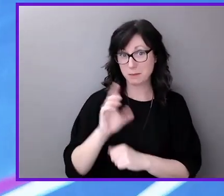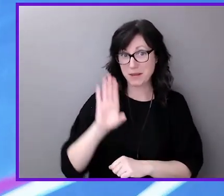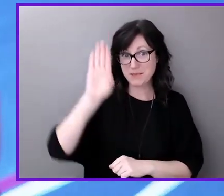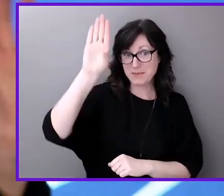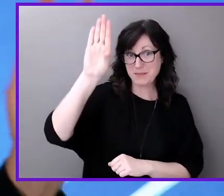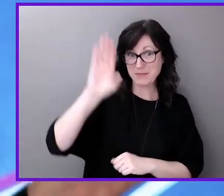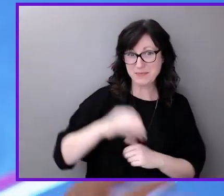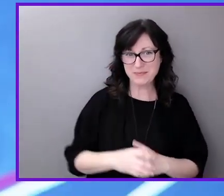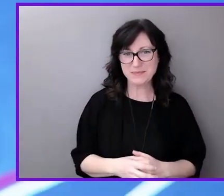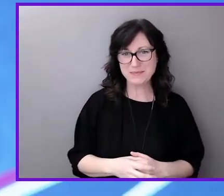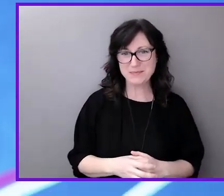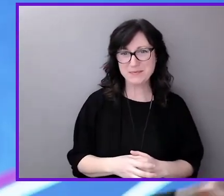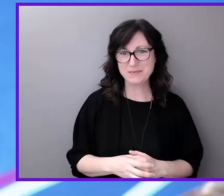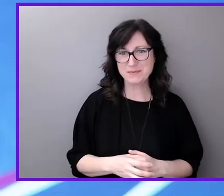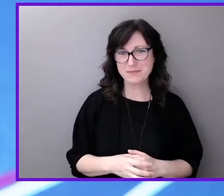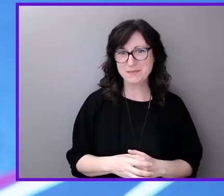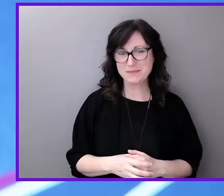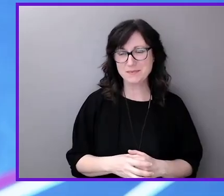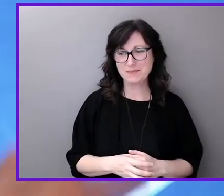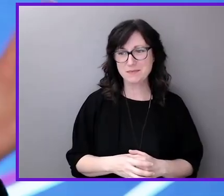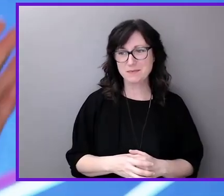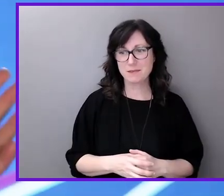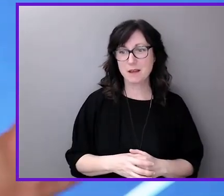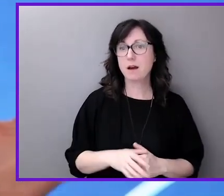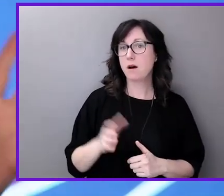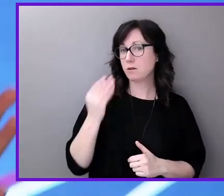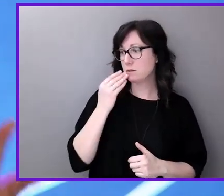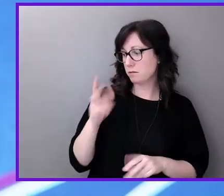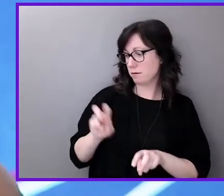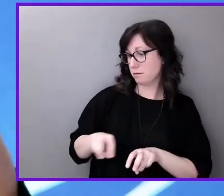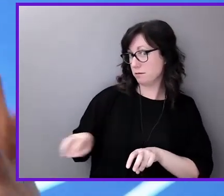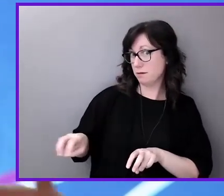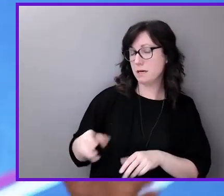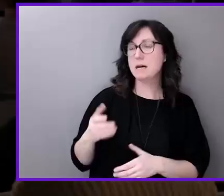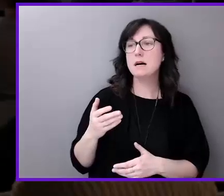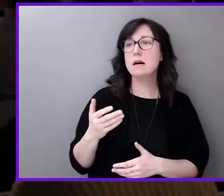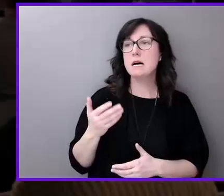And just to my colleagues, we’re just going to maybe try to be